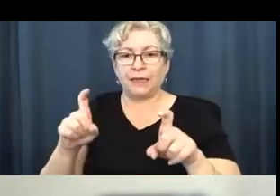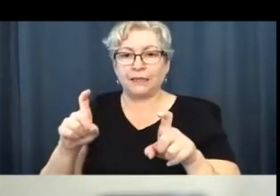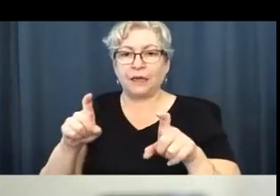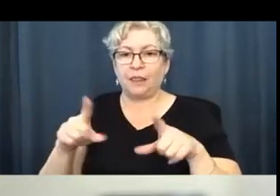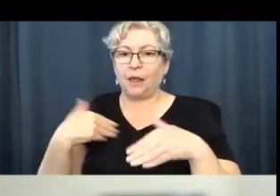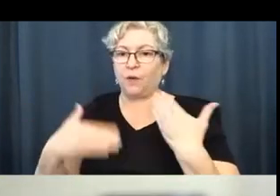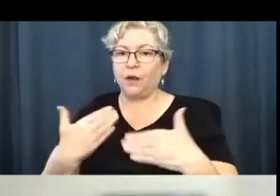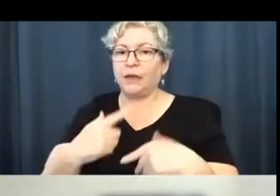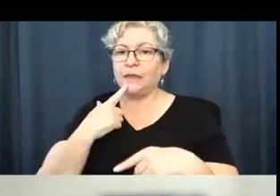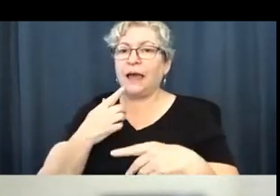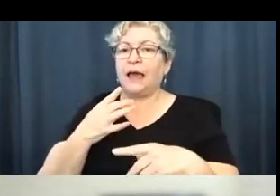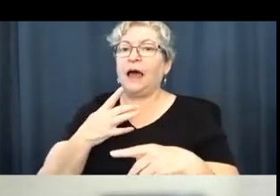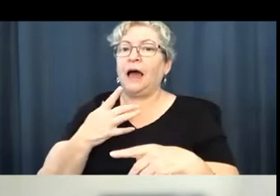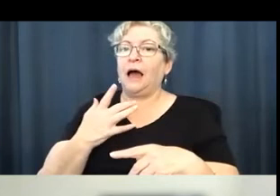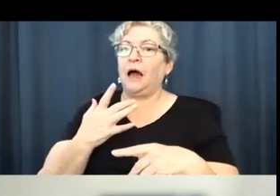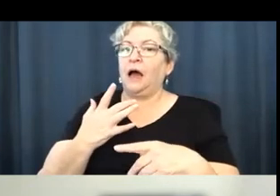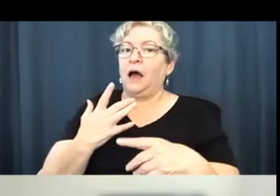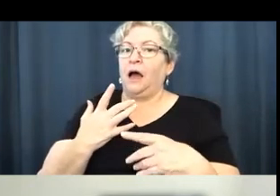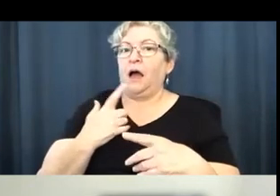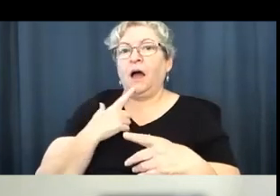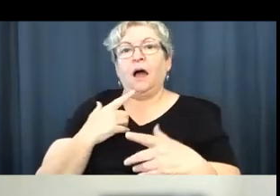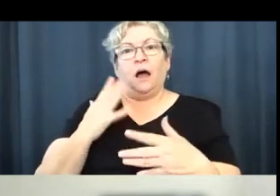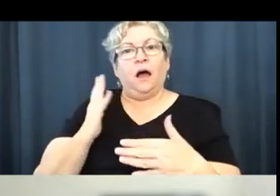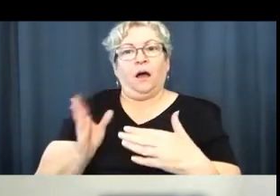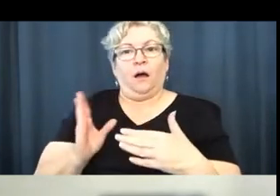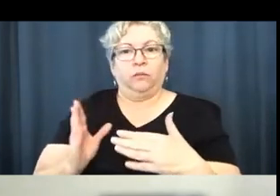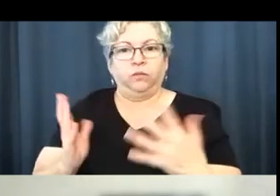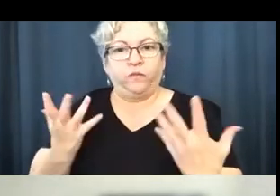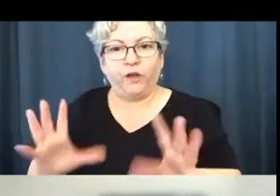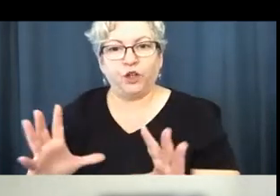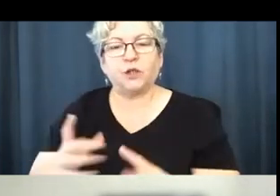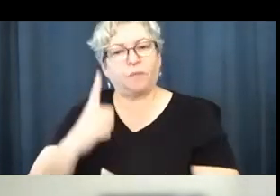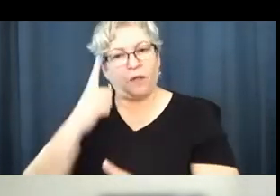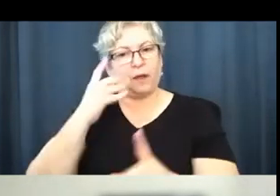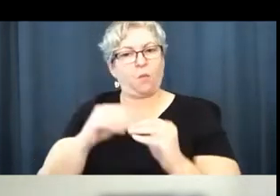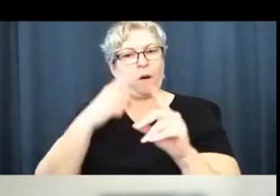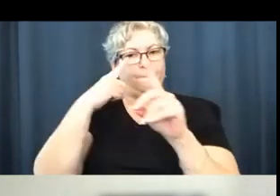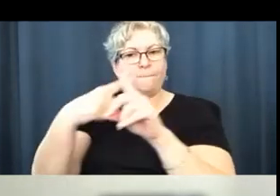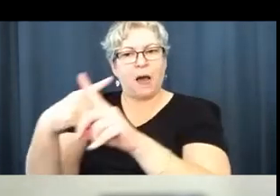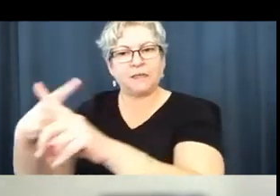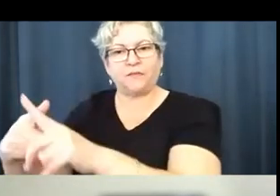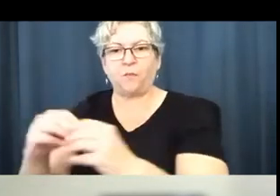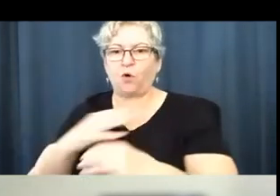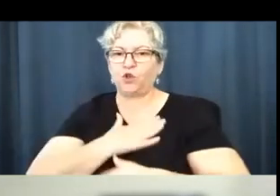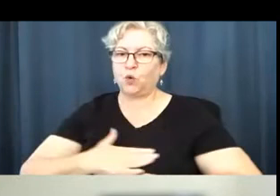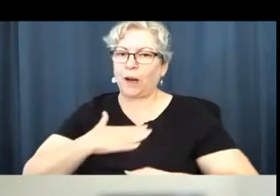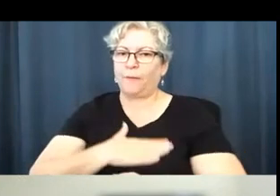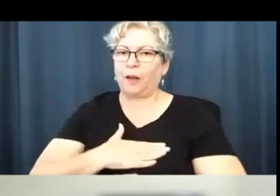I maybe get the job done but I hate you. We're getting that making it a positive experience, an enjoyable experience, you can keep that on track